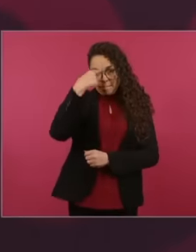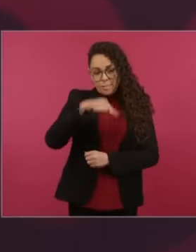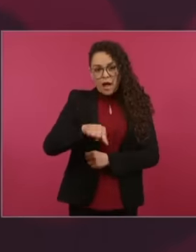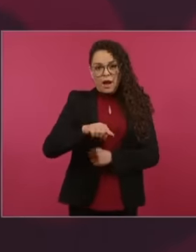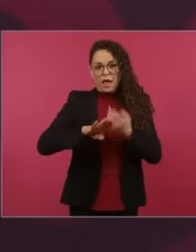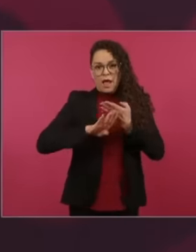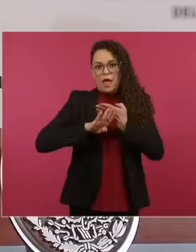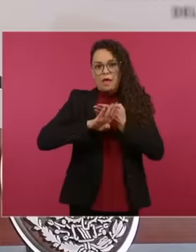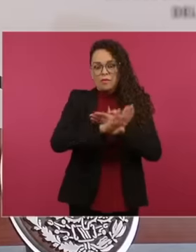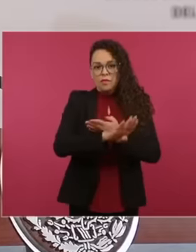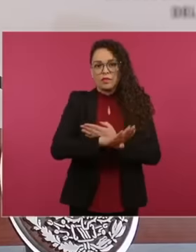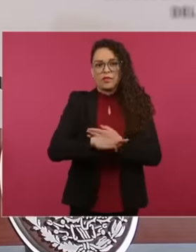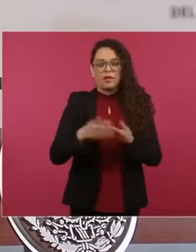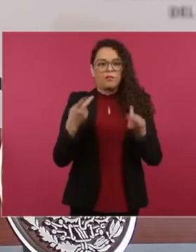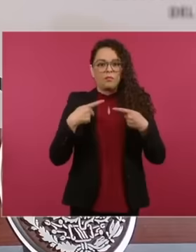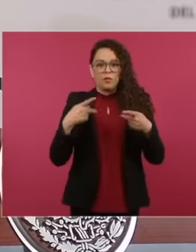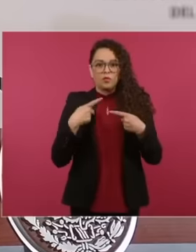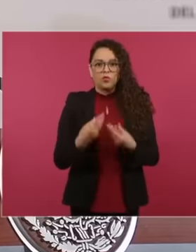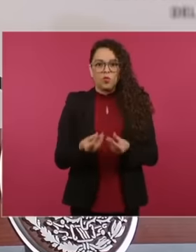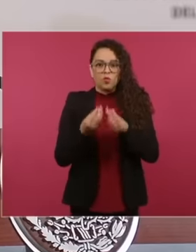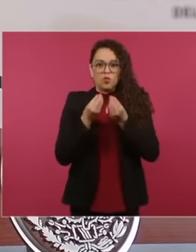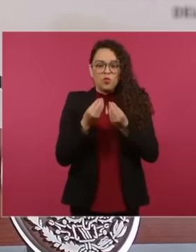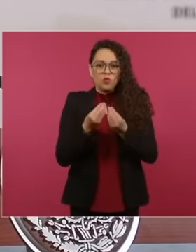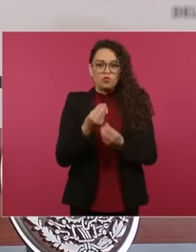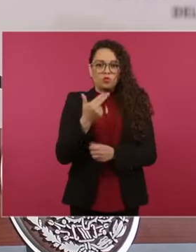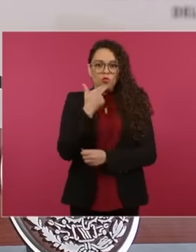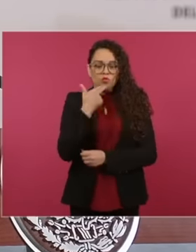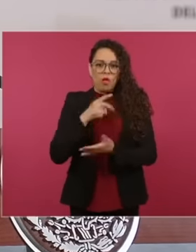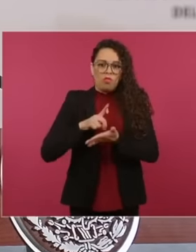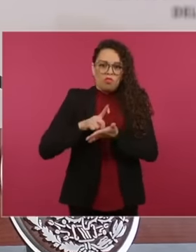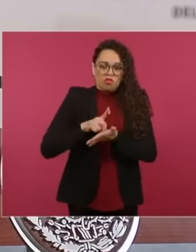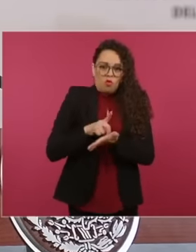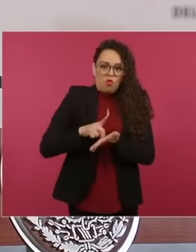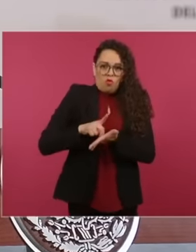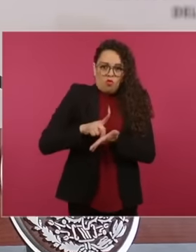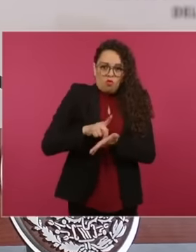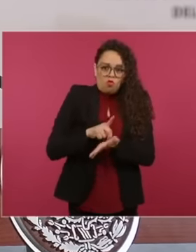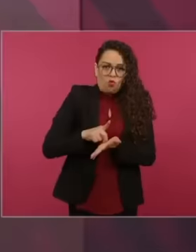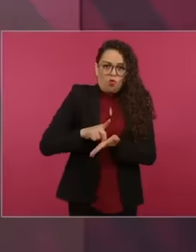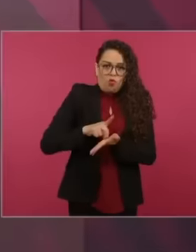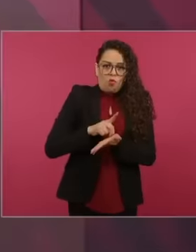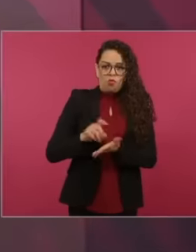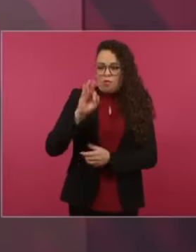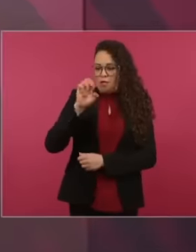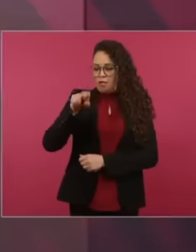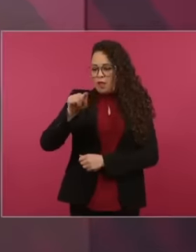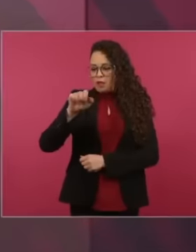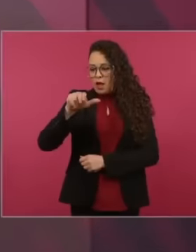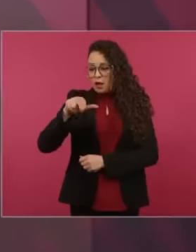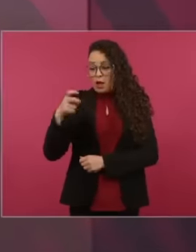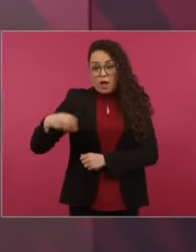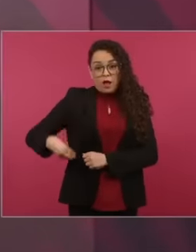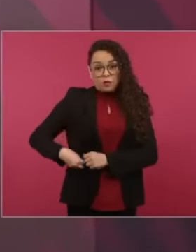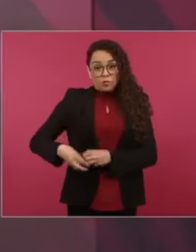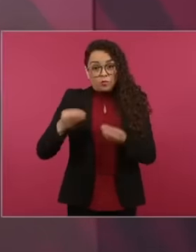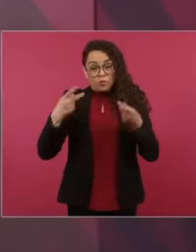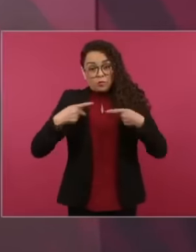in the United States that they cause so much pain and so much death yes